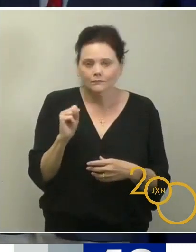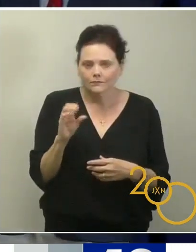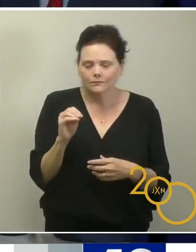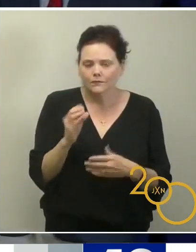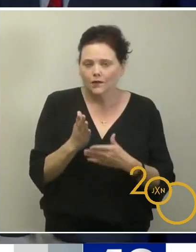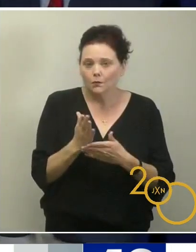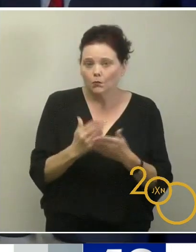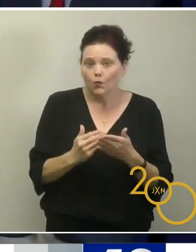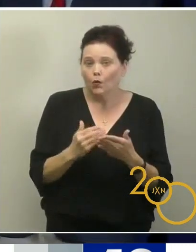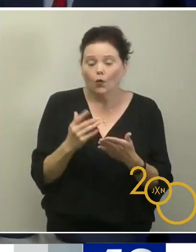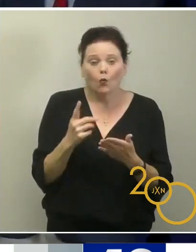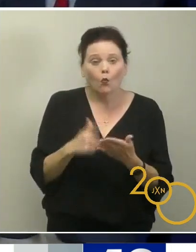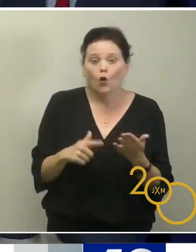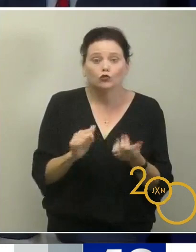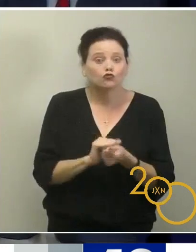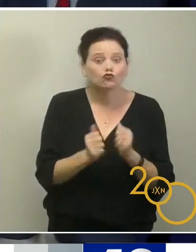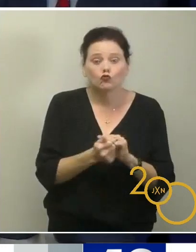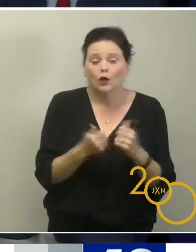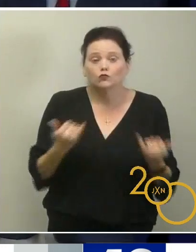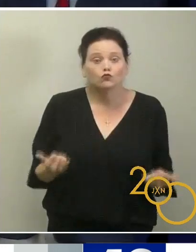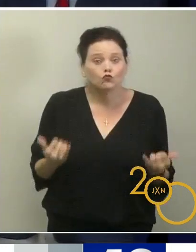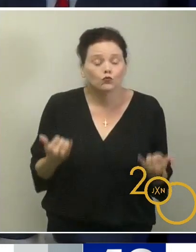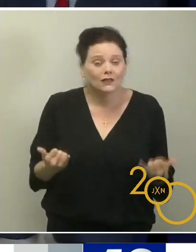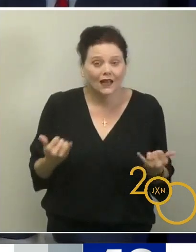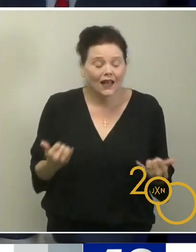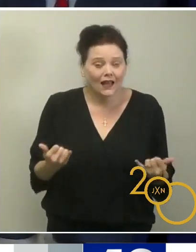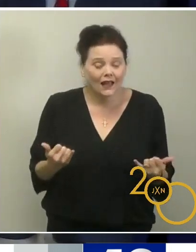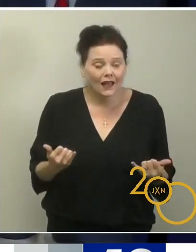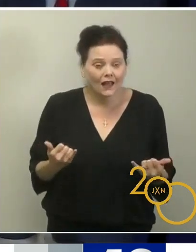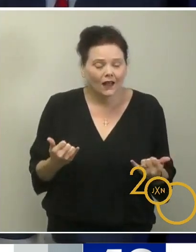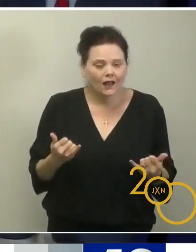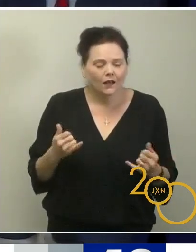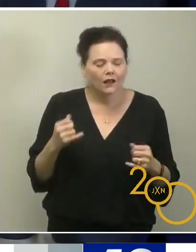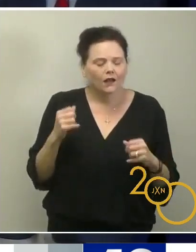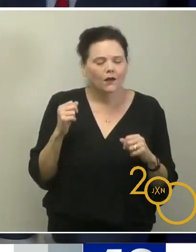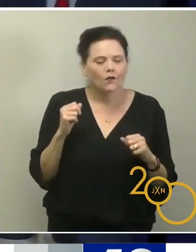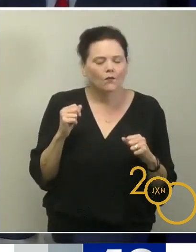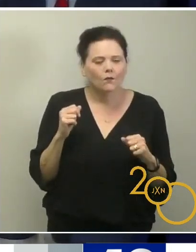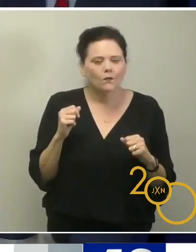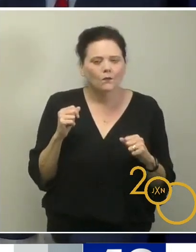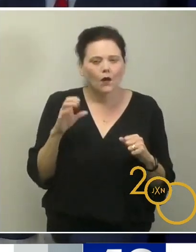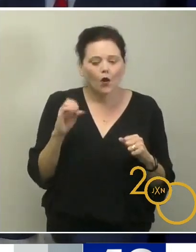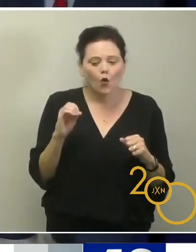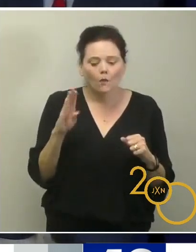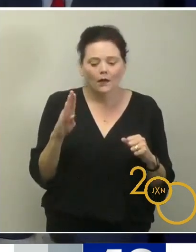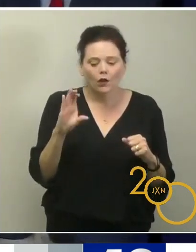ONCE AGAIN, THAT ENTITY DID NOT DELIVER TO CONSECUTIVE DAYS OF CLEAN WATER.